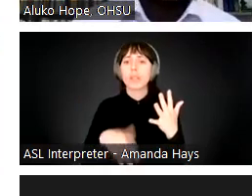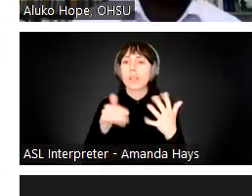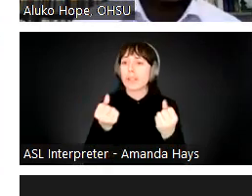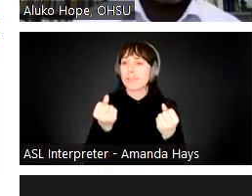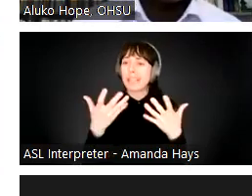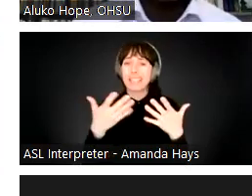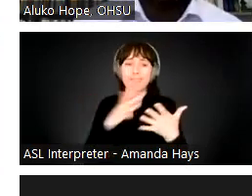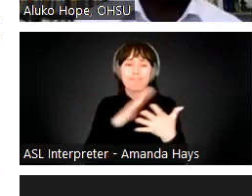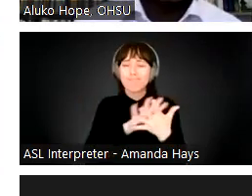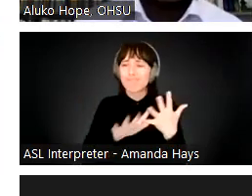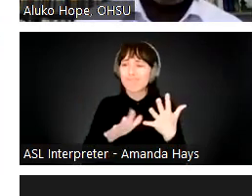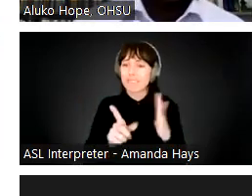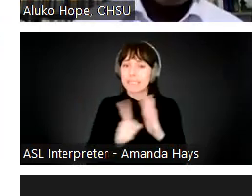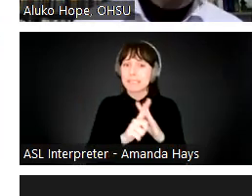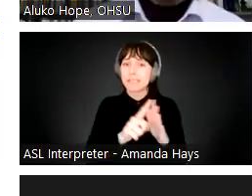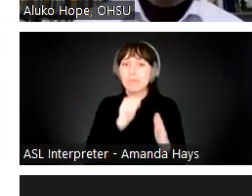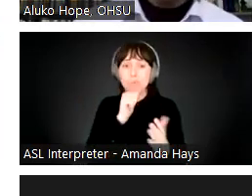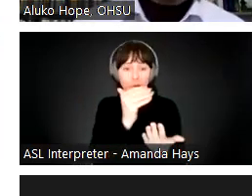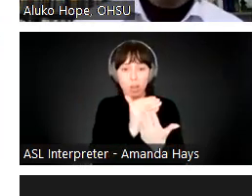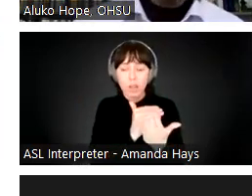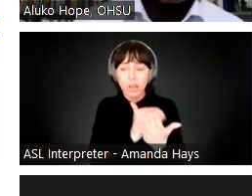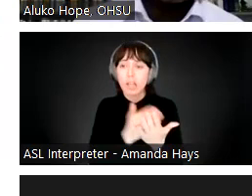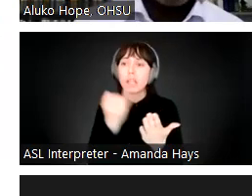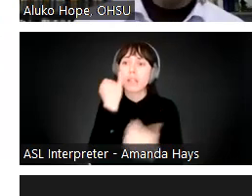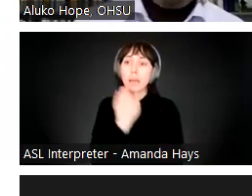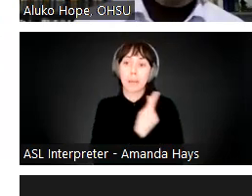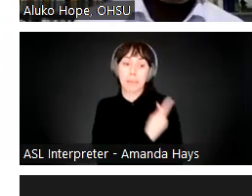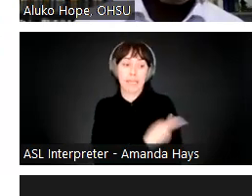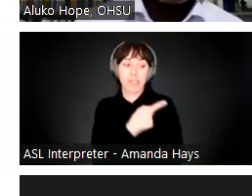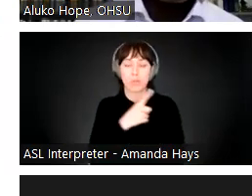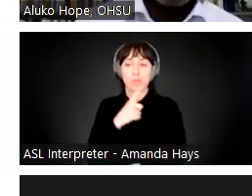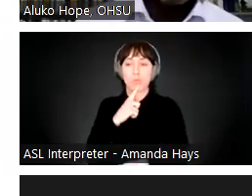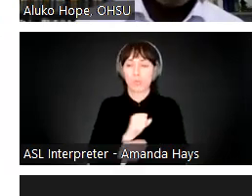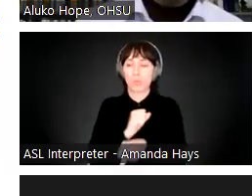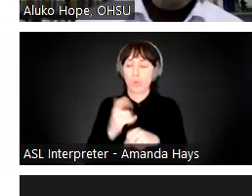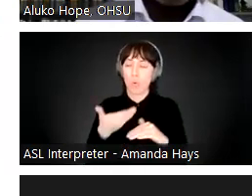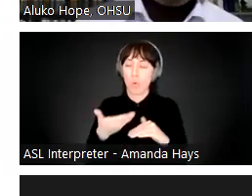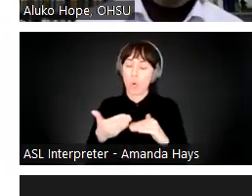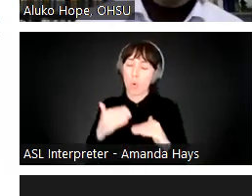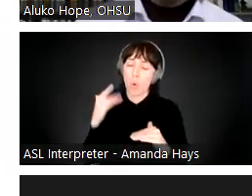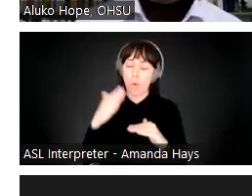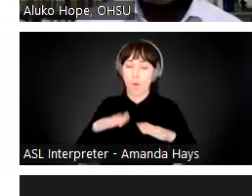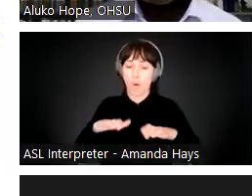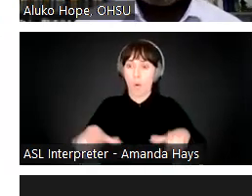the context when patients are really, really spending a lot of time overdoing it, doing symptoms that are really above